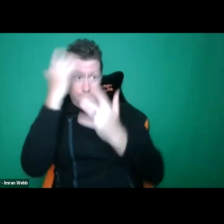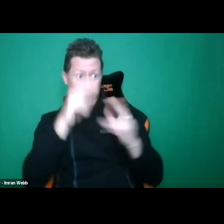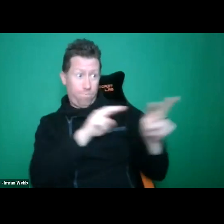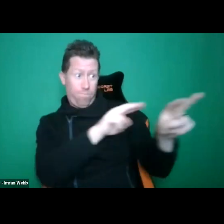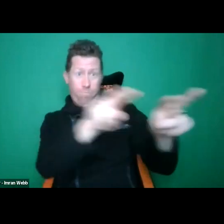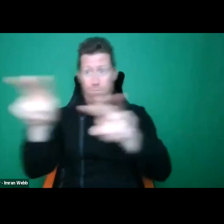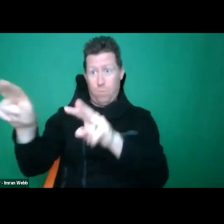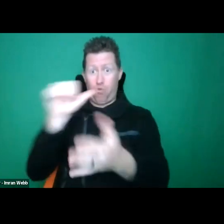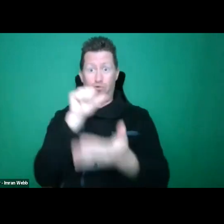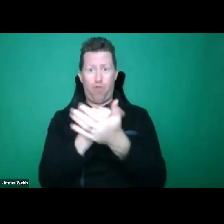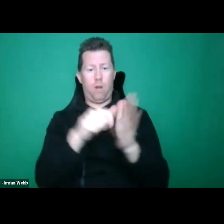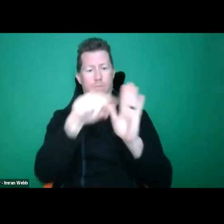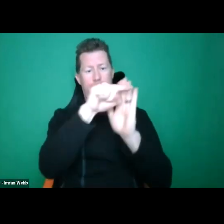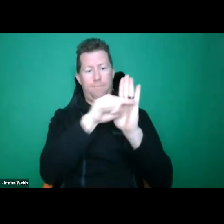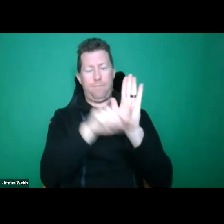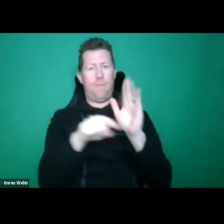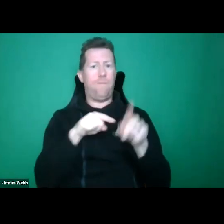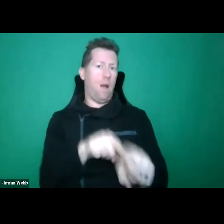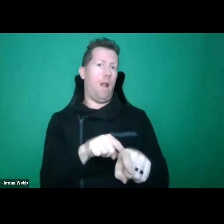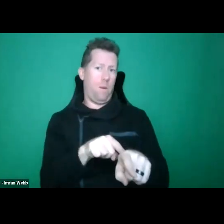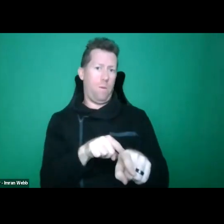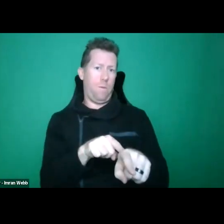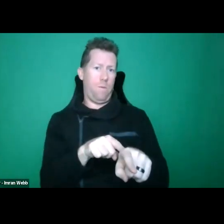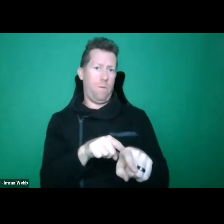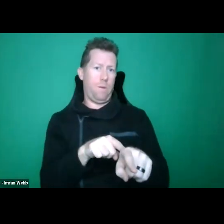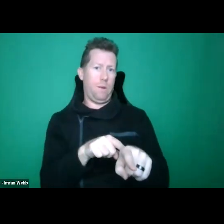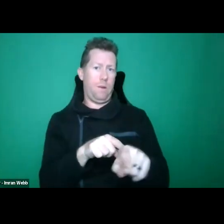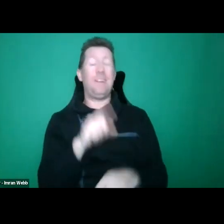and ethical principles. In addition to the normal governance